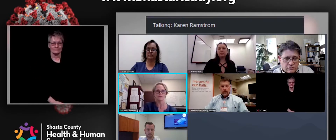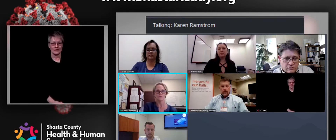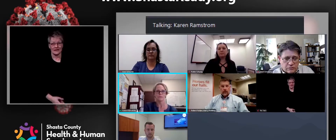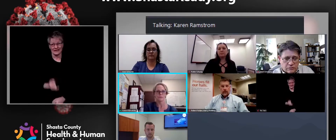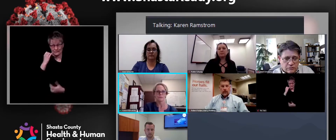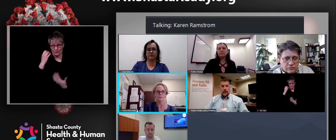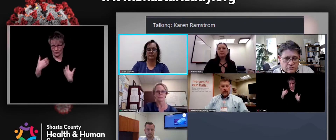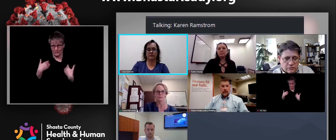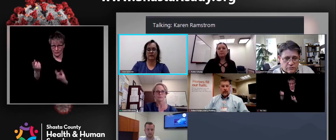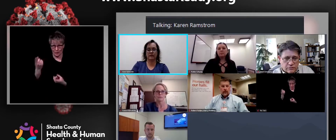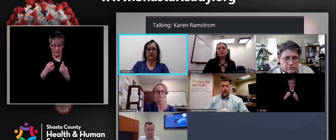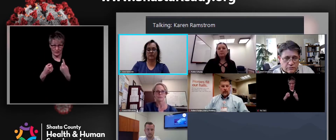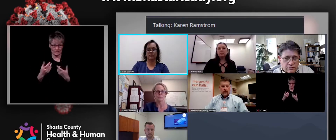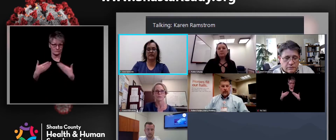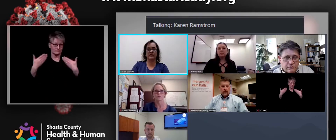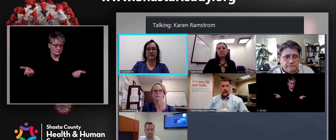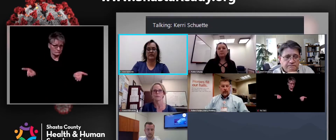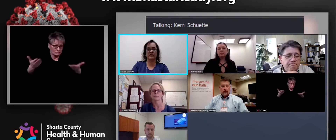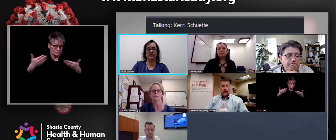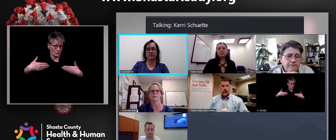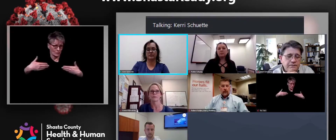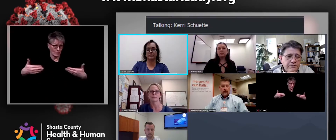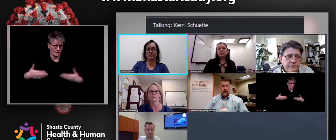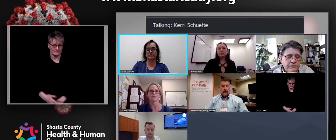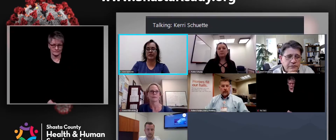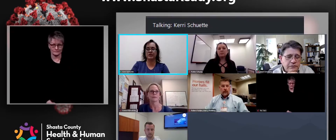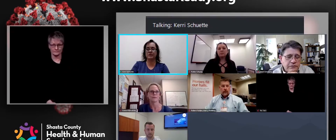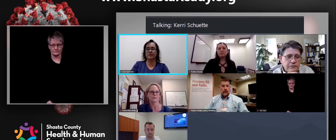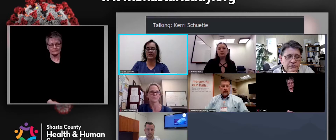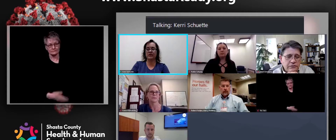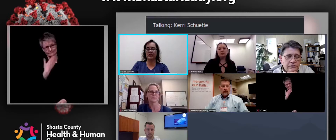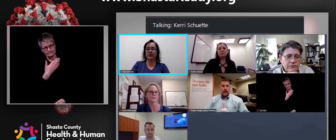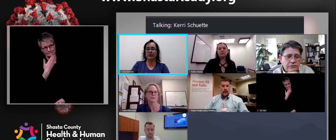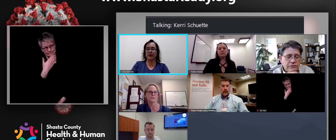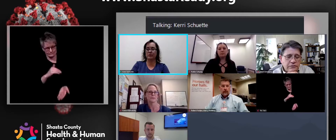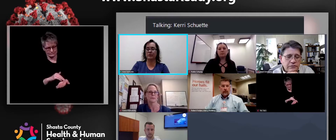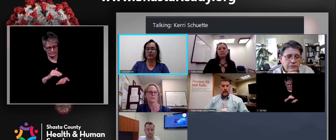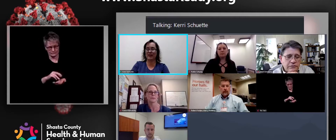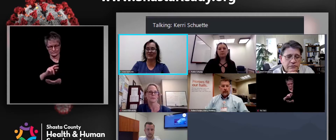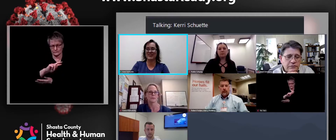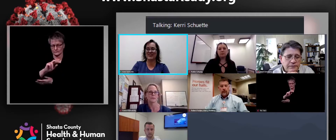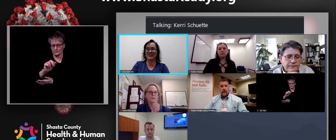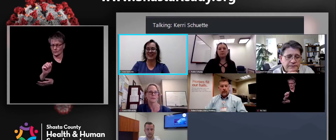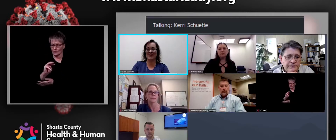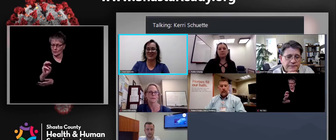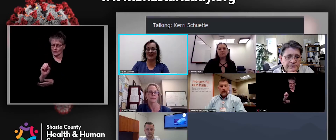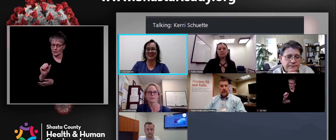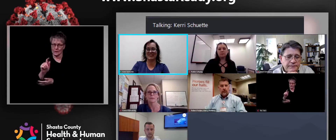All right. Thank you, Dr. Ramstrom. Do any of our healthcare providers have anything